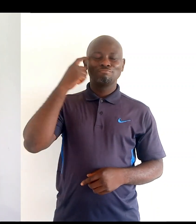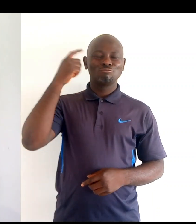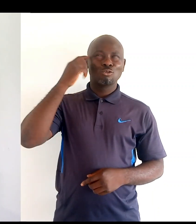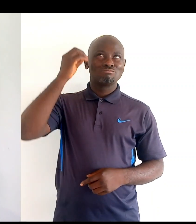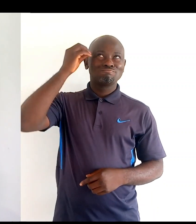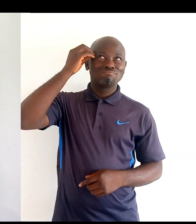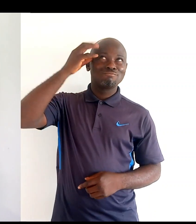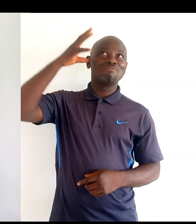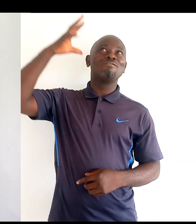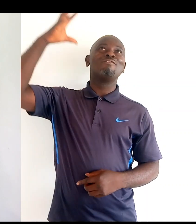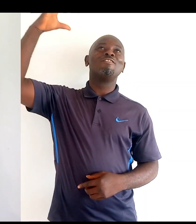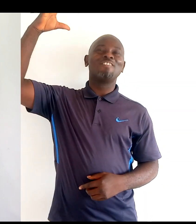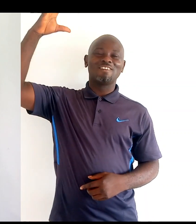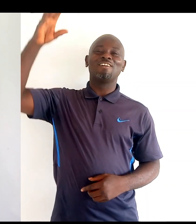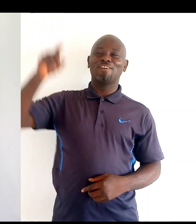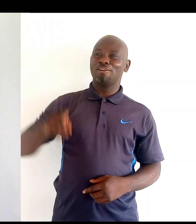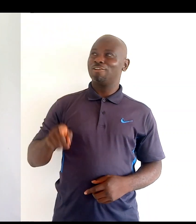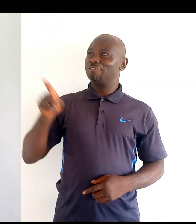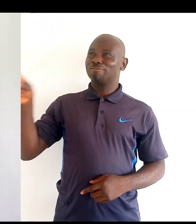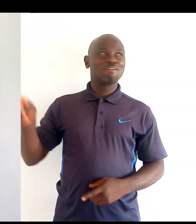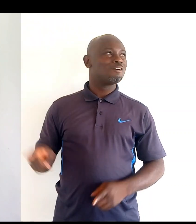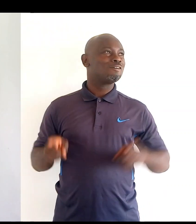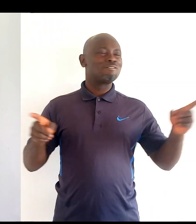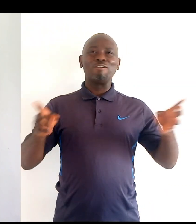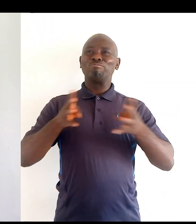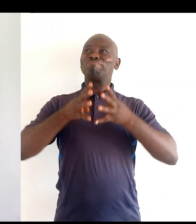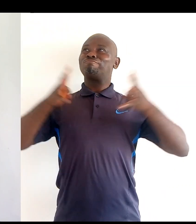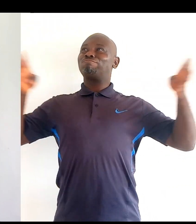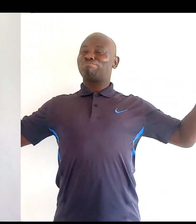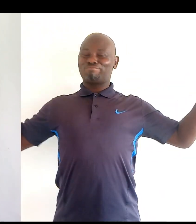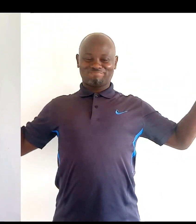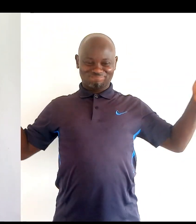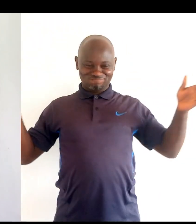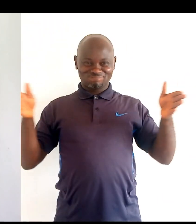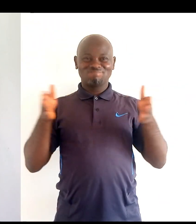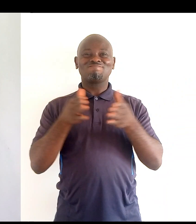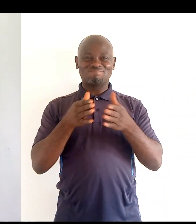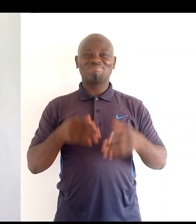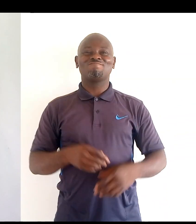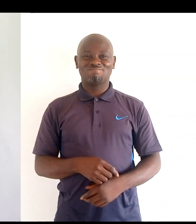world in another community. So, it brings two deaf people together, that people are able to create